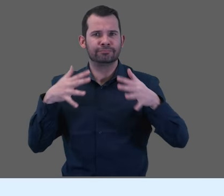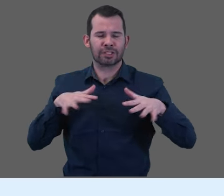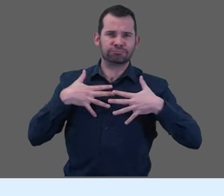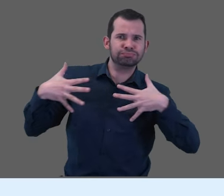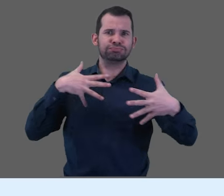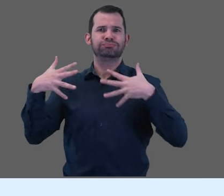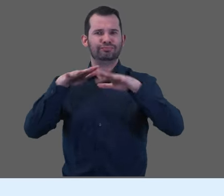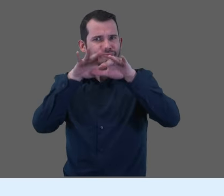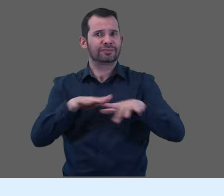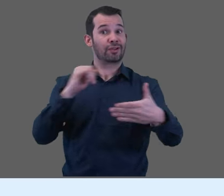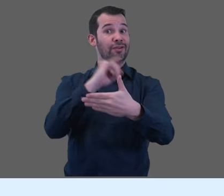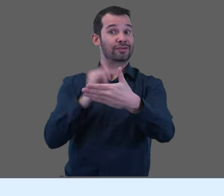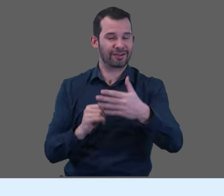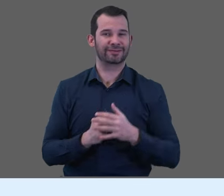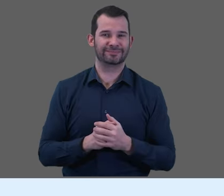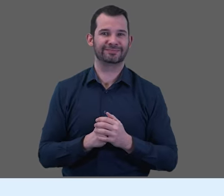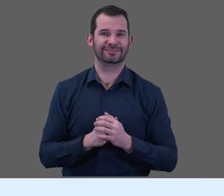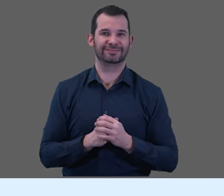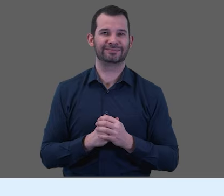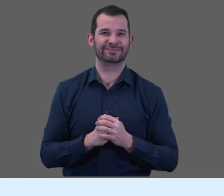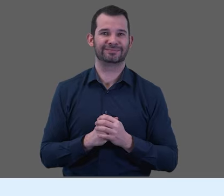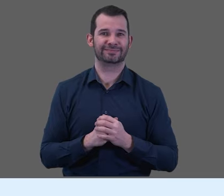of innovative, vibrant and diverse art.